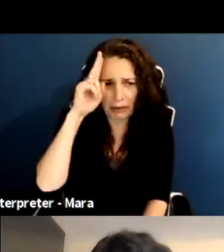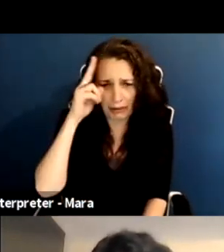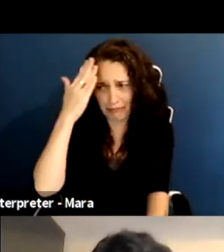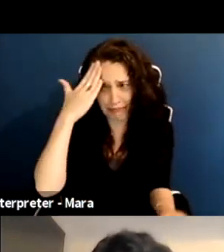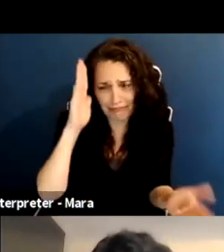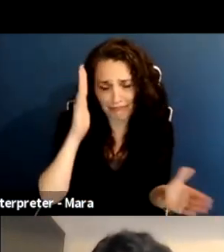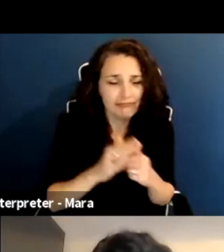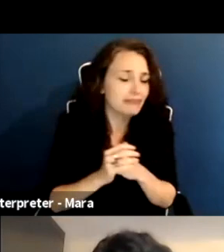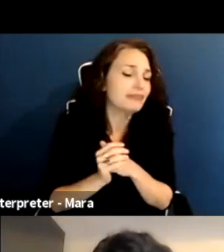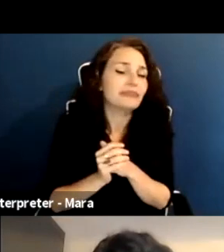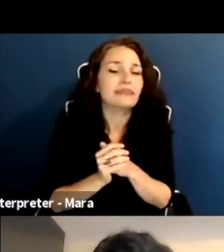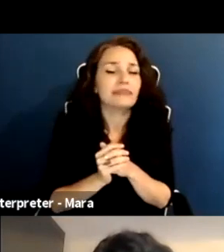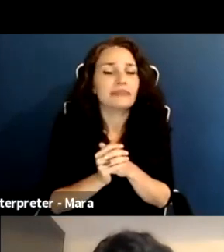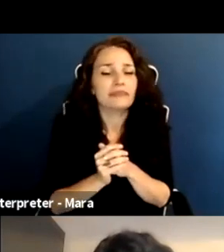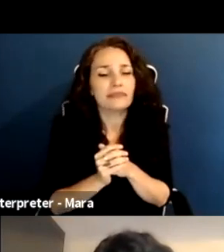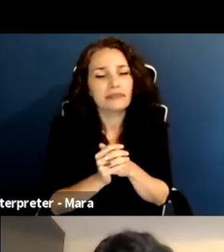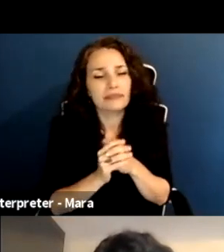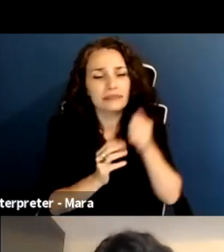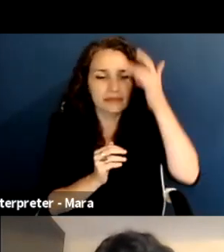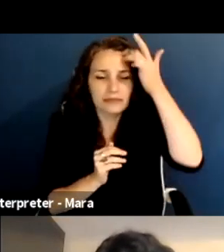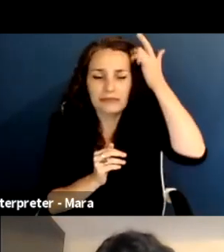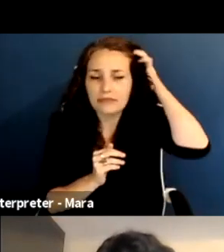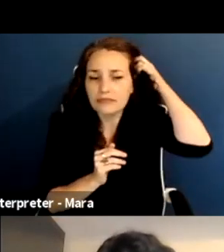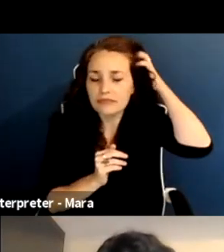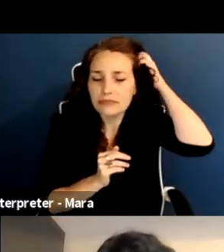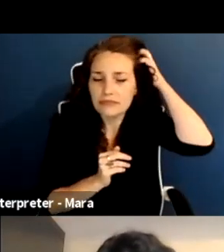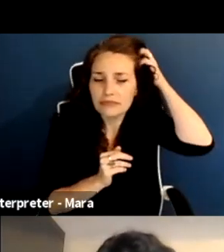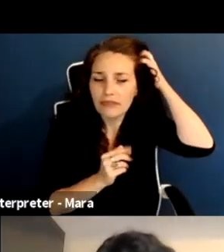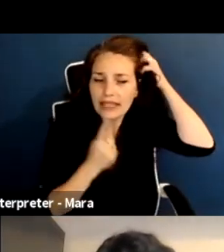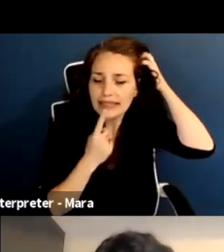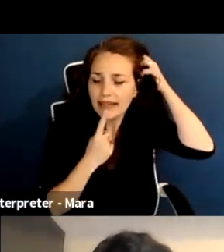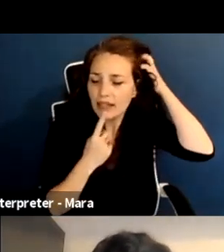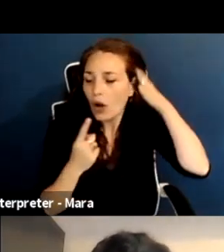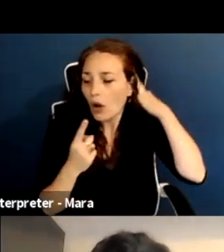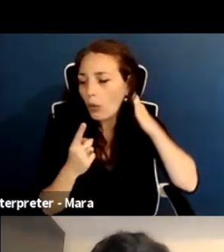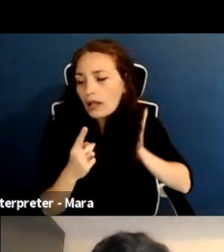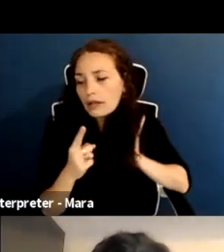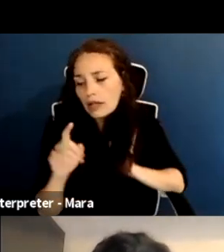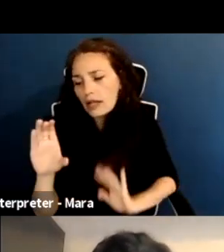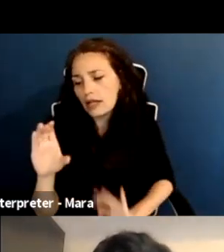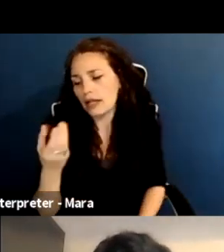And he explained to me that a chief is someone who serves their people, right?